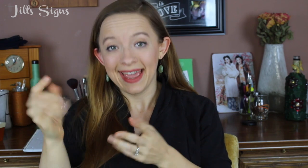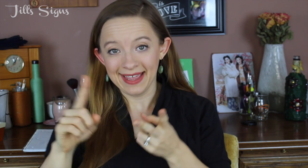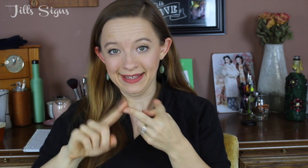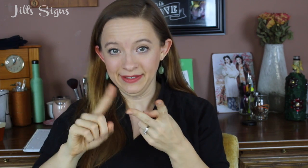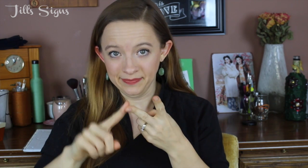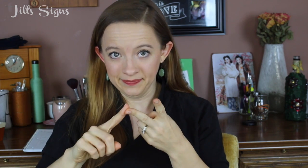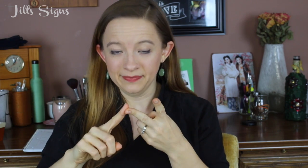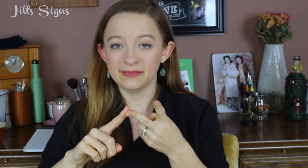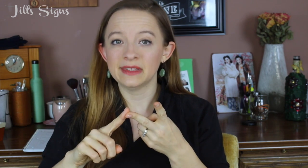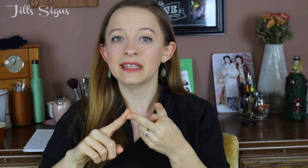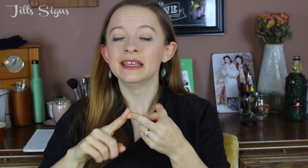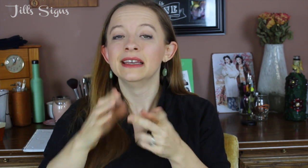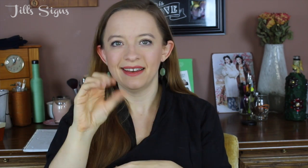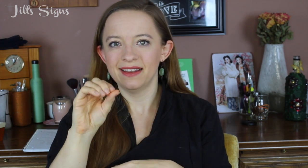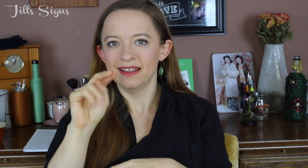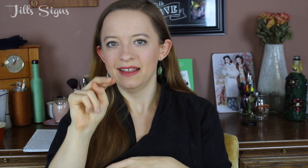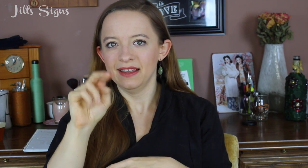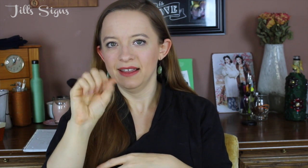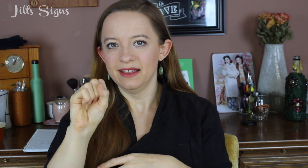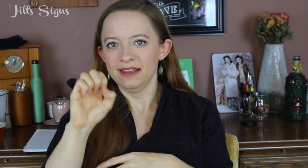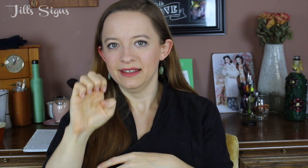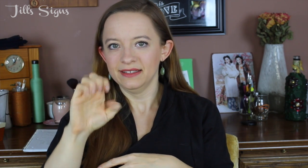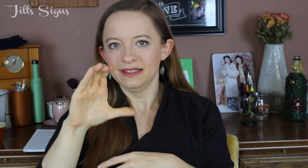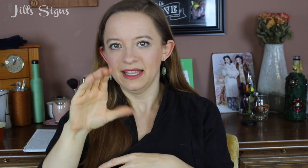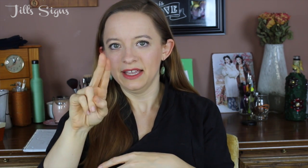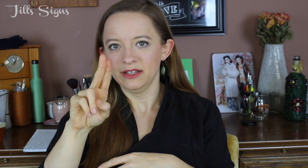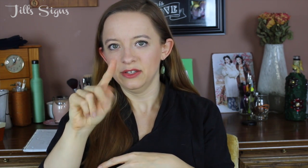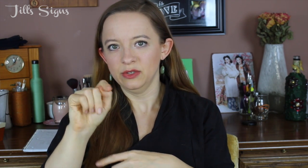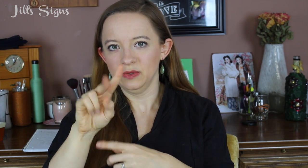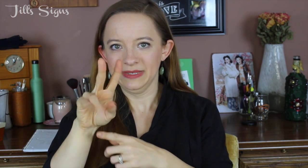and consecutive.